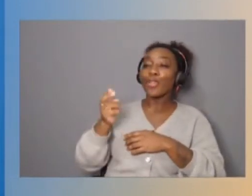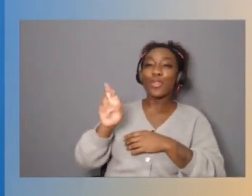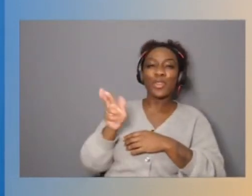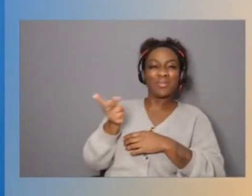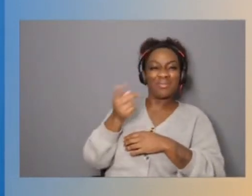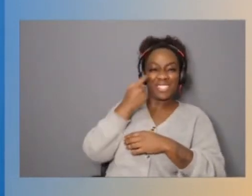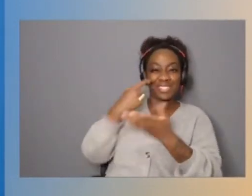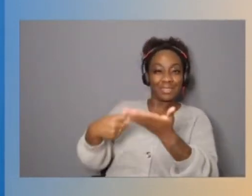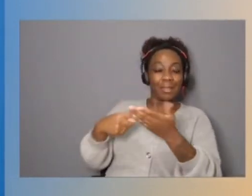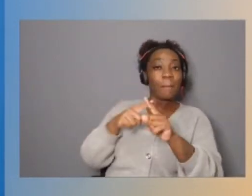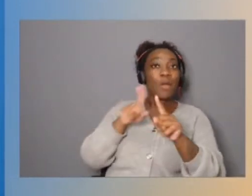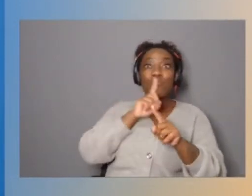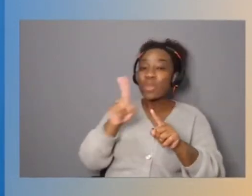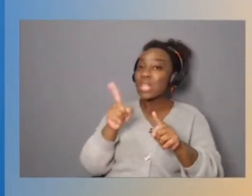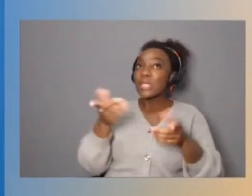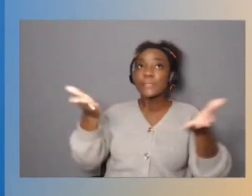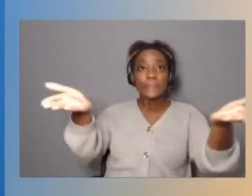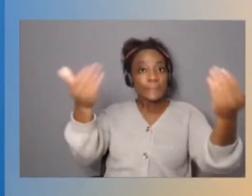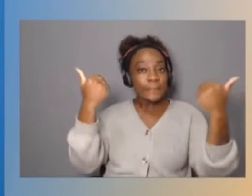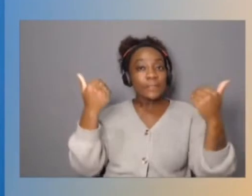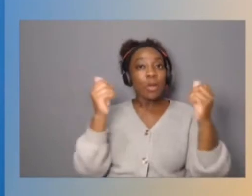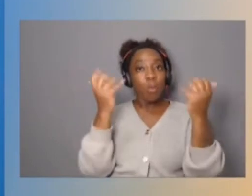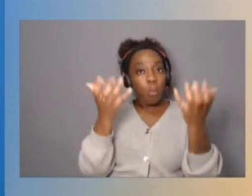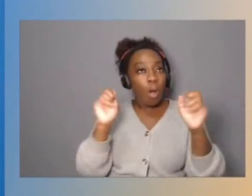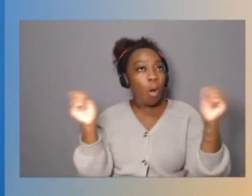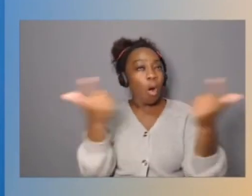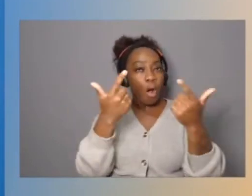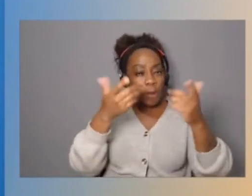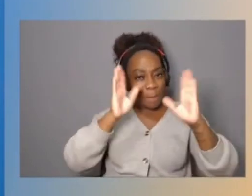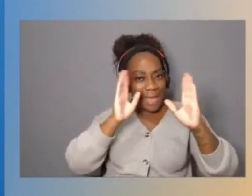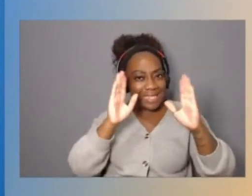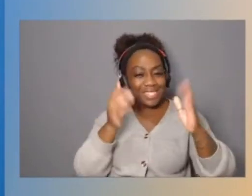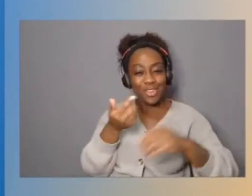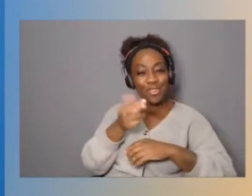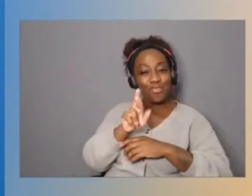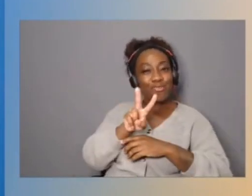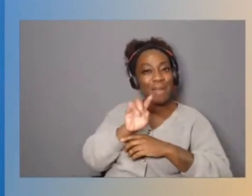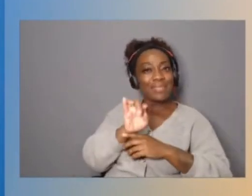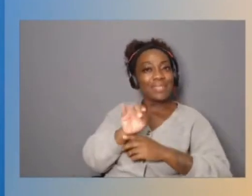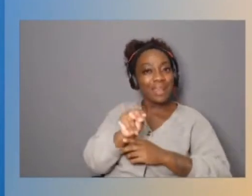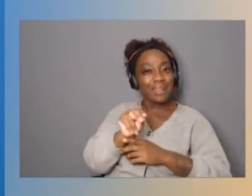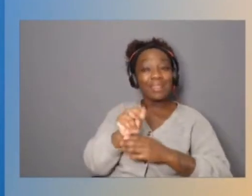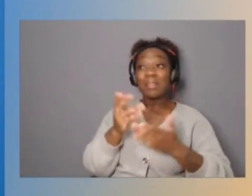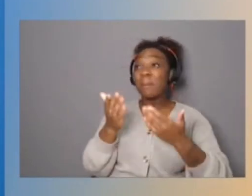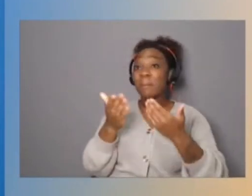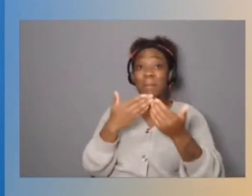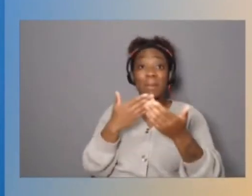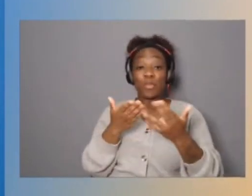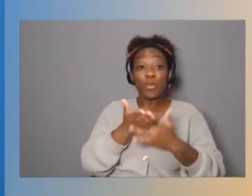is to take a look at Graviton, whether it's through the Fast Start program or if you wanna use the Graviton Ready.